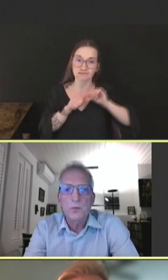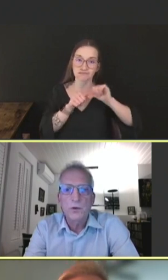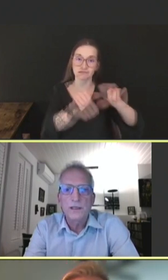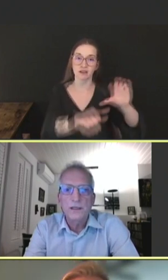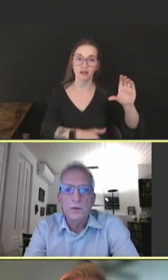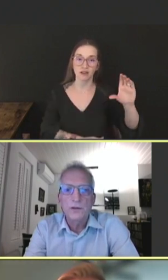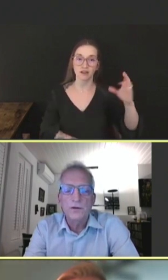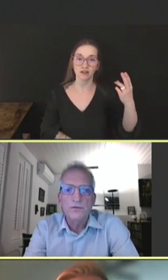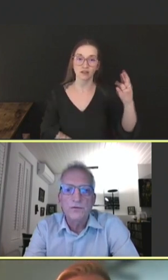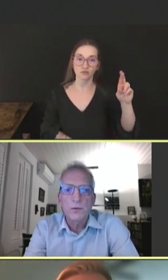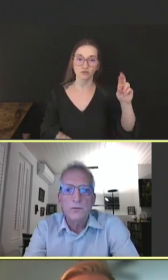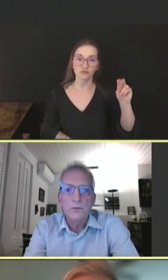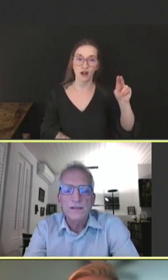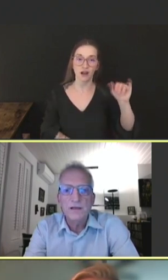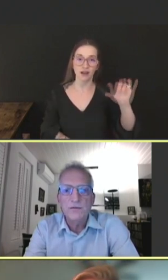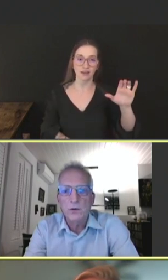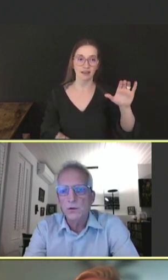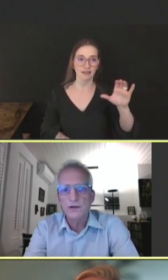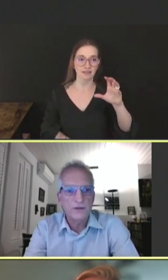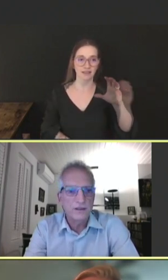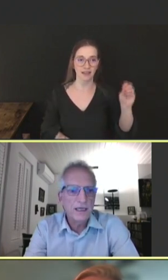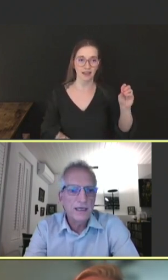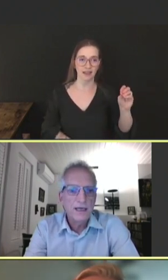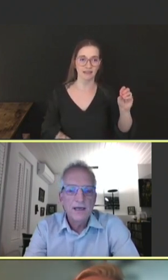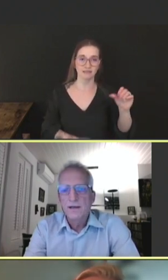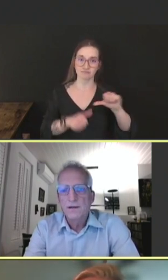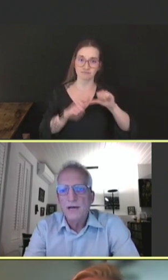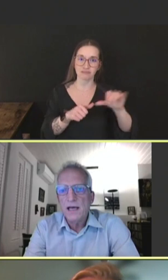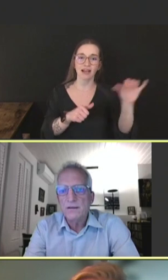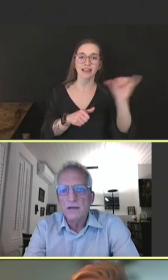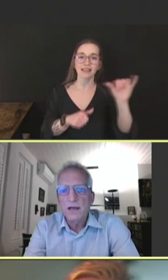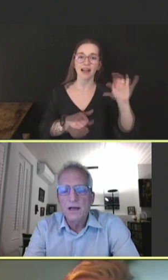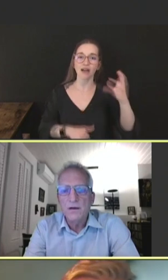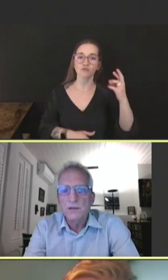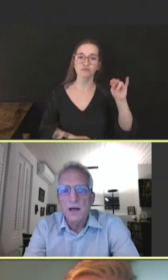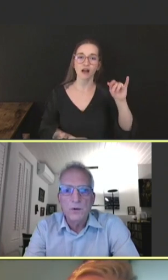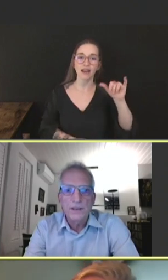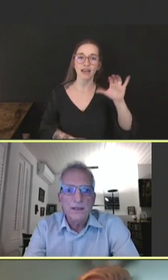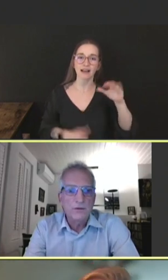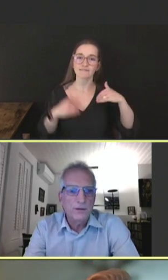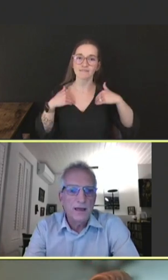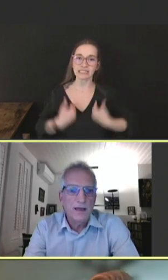more in the order of what we see for chronic fatigue? That's -- time will need to tell,